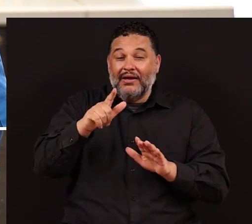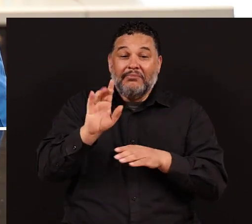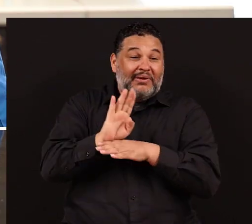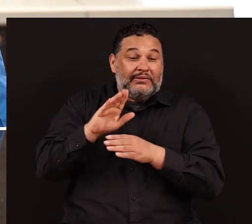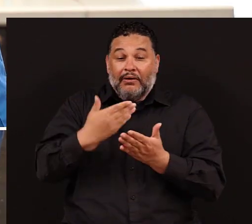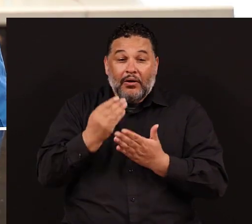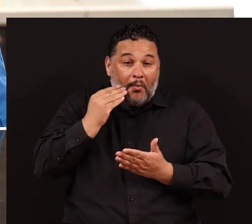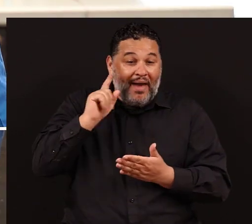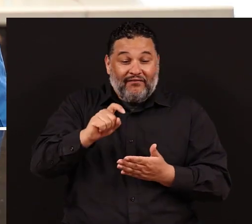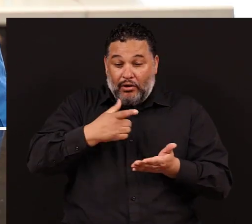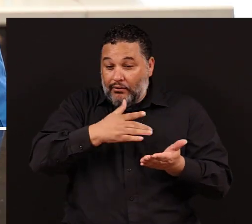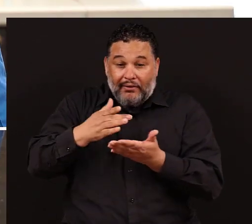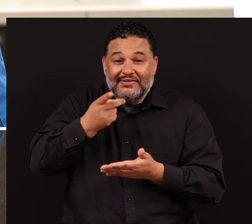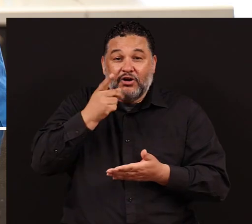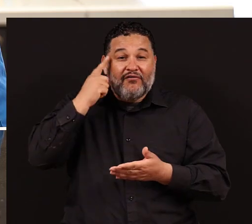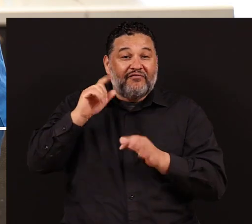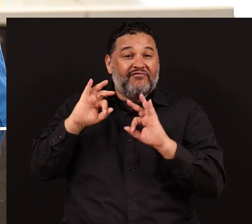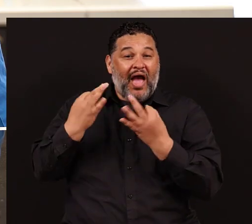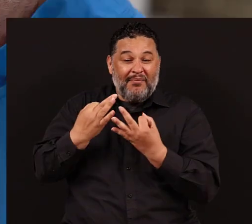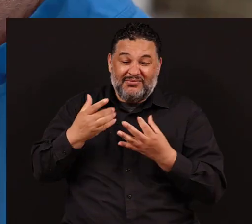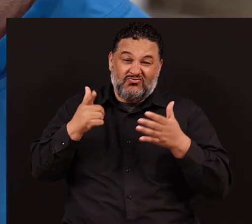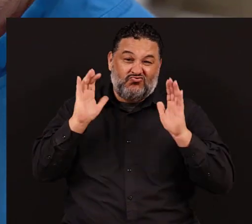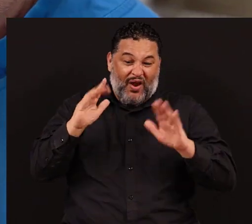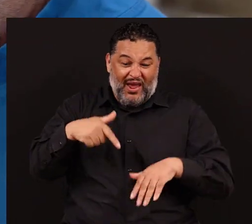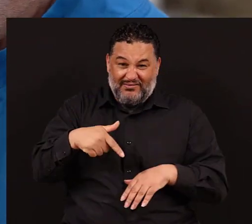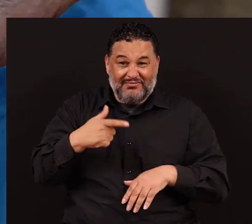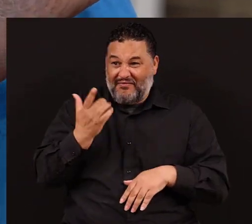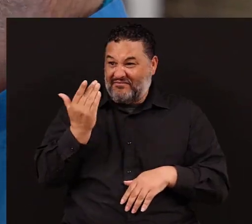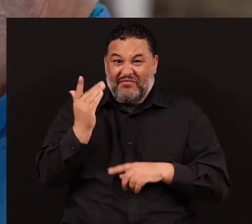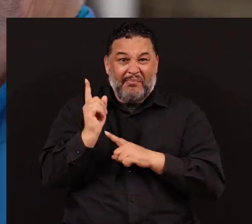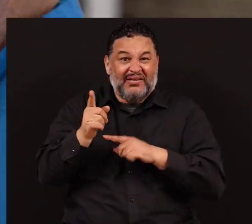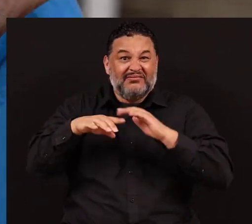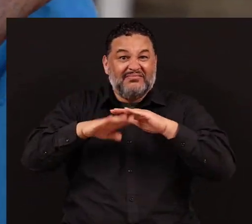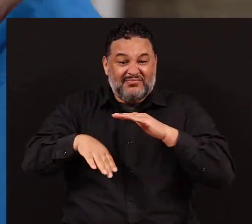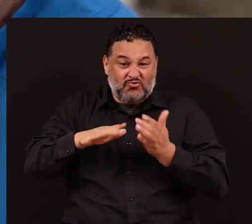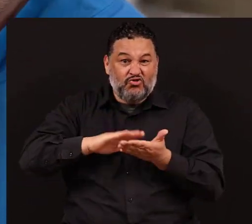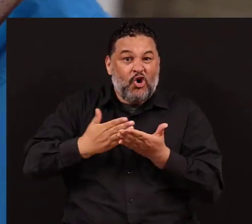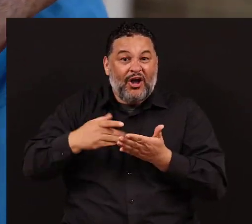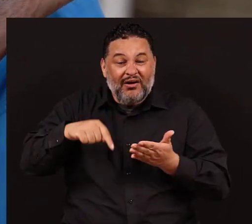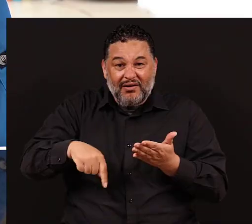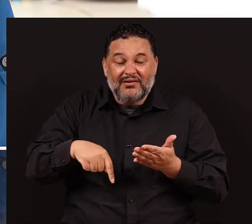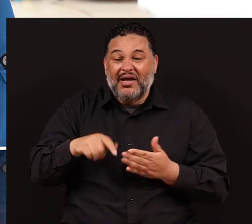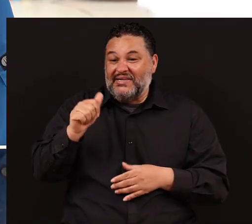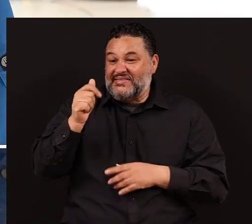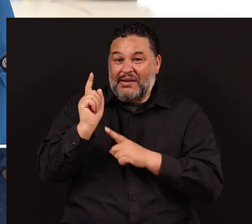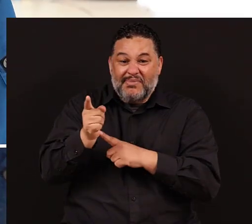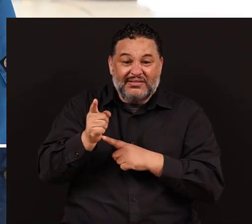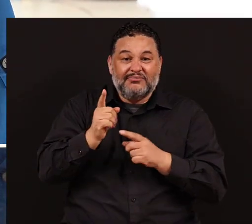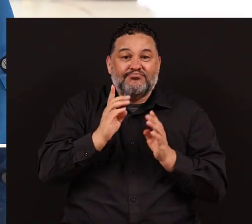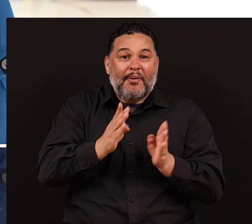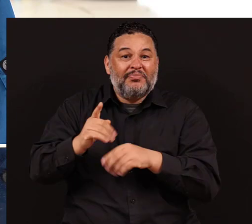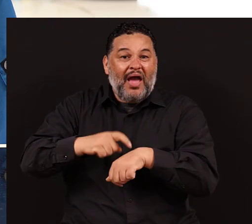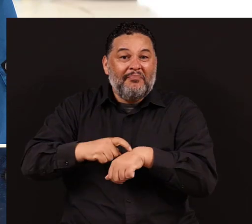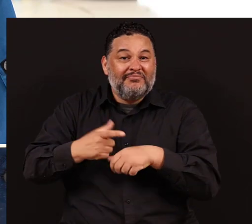This is a great dish. It took me less than 15 minutes to cook this, and there was about 10 minutes of prep time. Well, I hope all of you enjoyed this episode